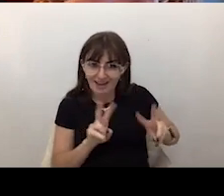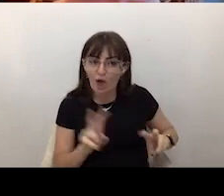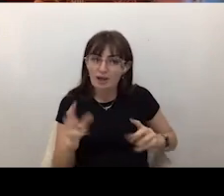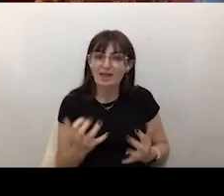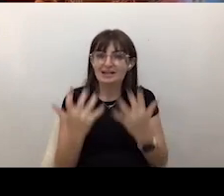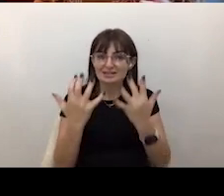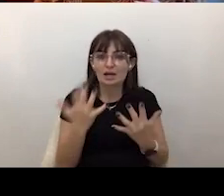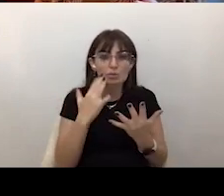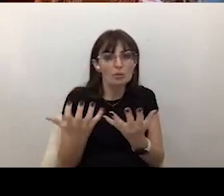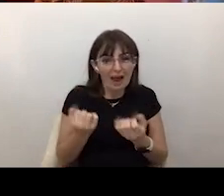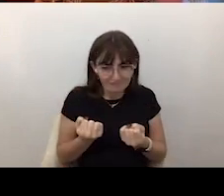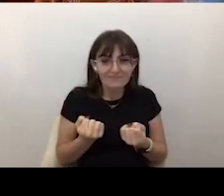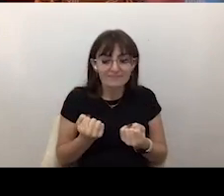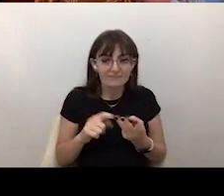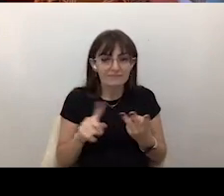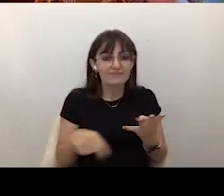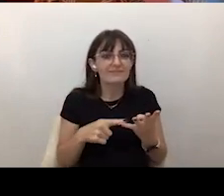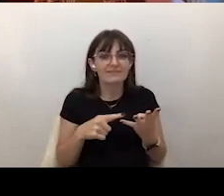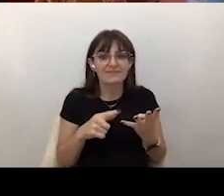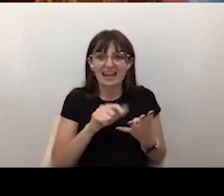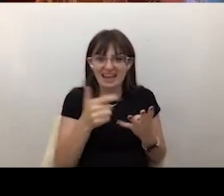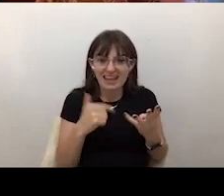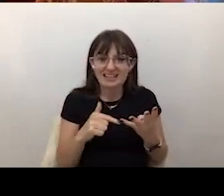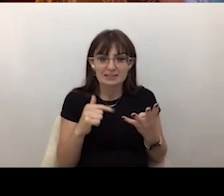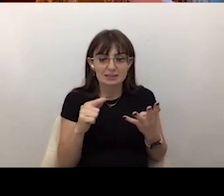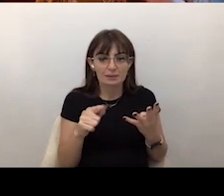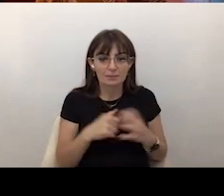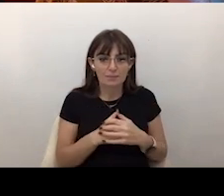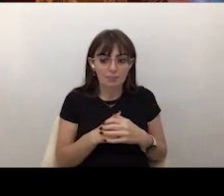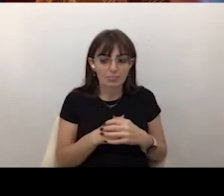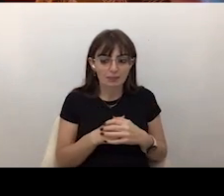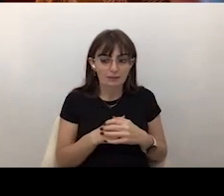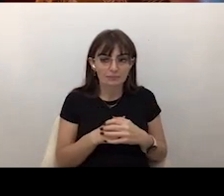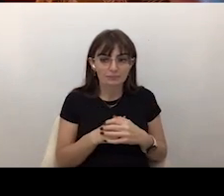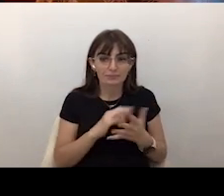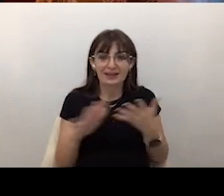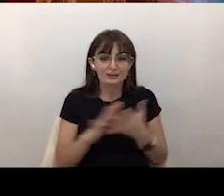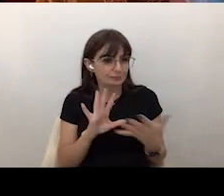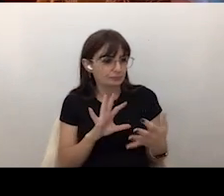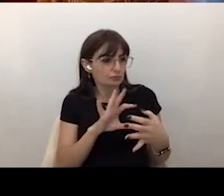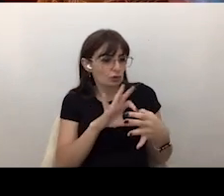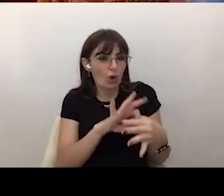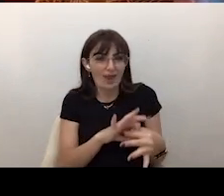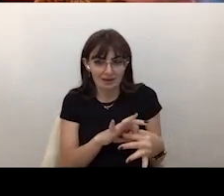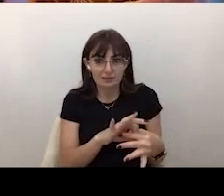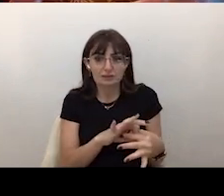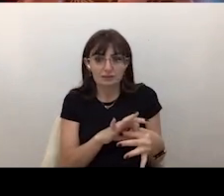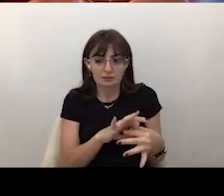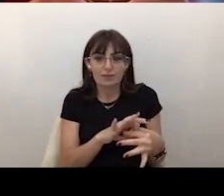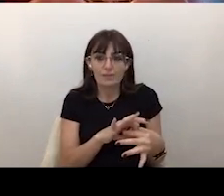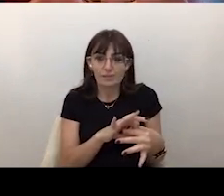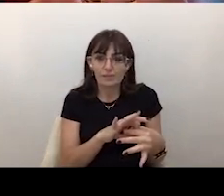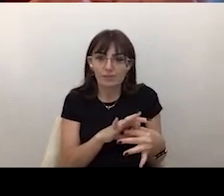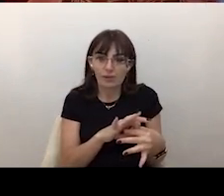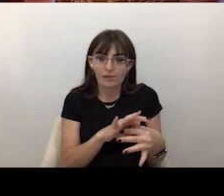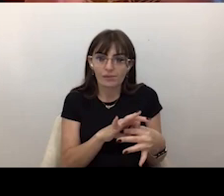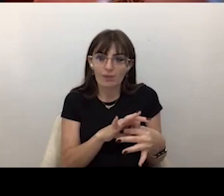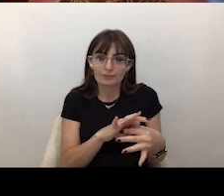we have it. The next part of our method is how do we connect. We have got our data. We have got the